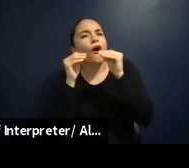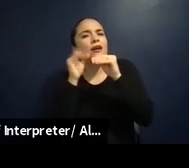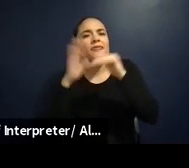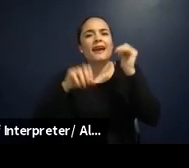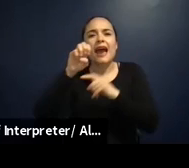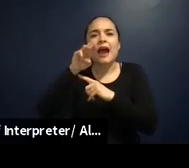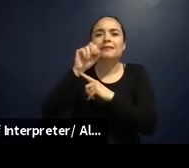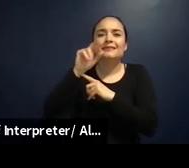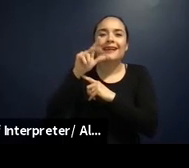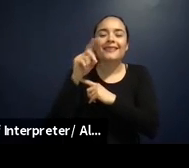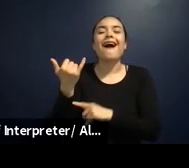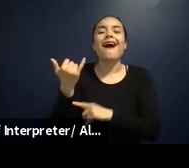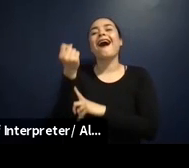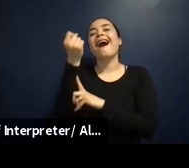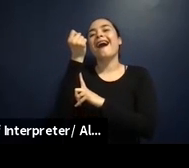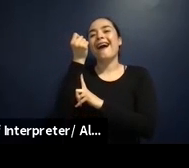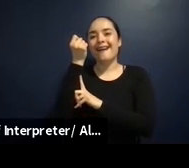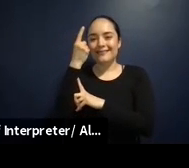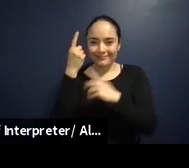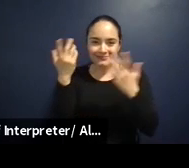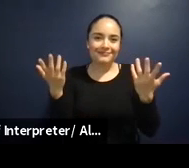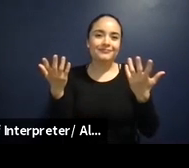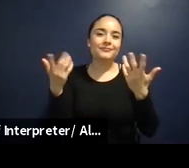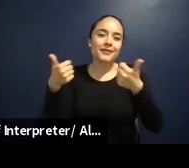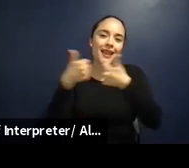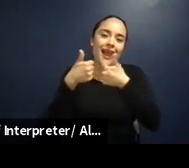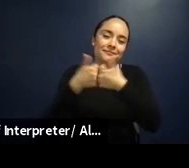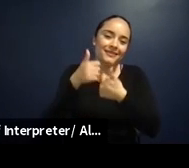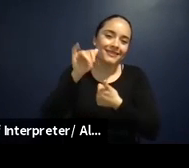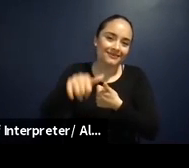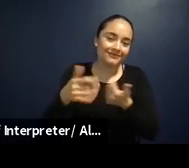green in real life, you can see some collection pictures there on the one side,